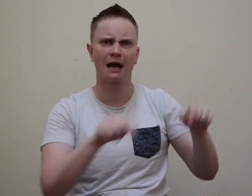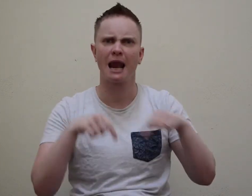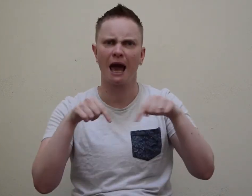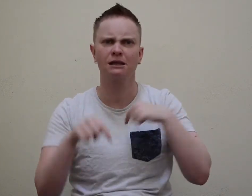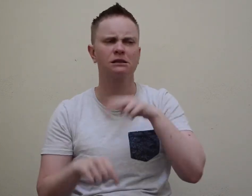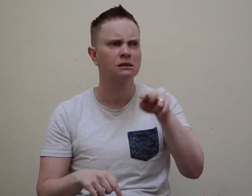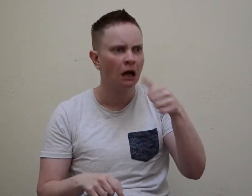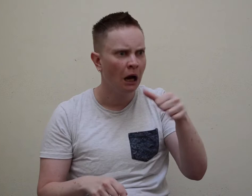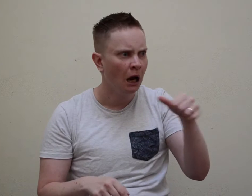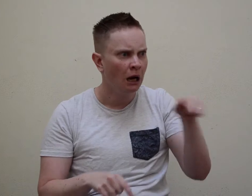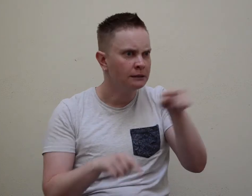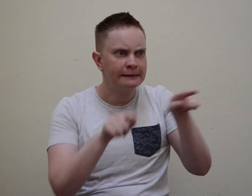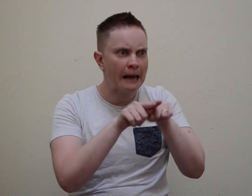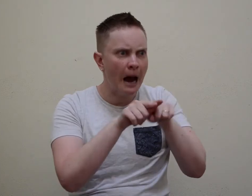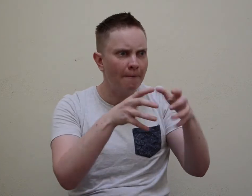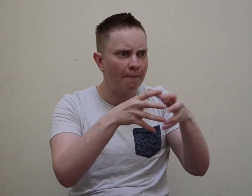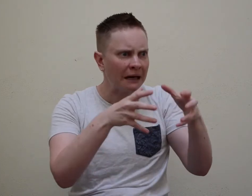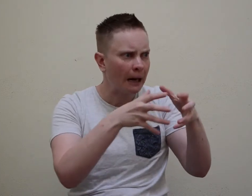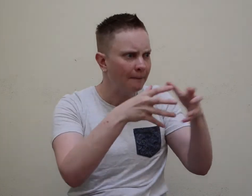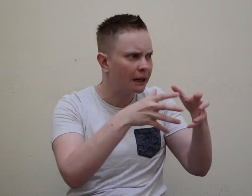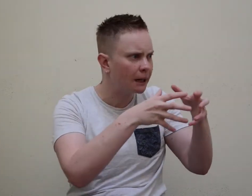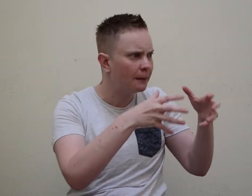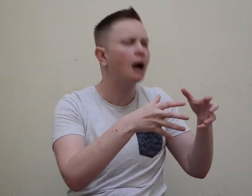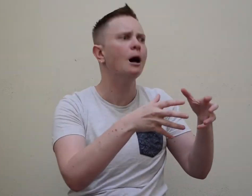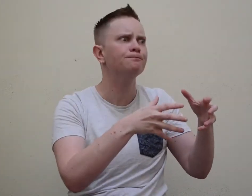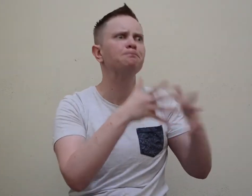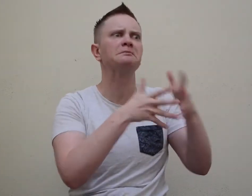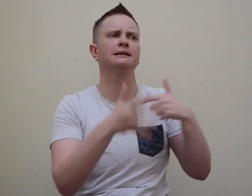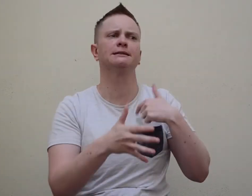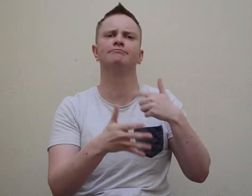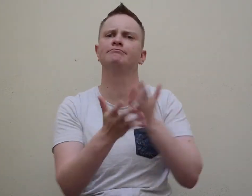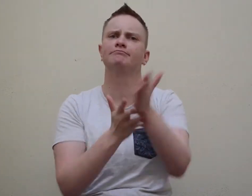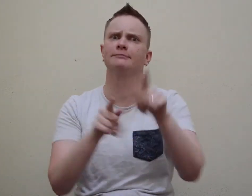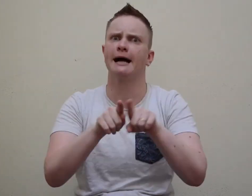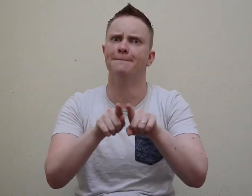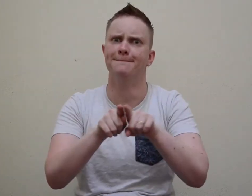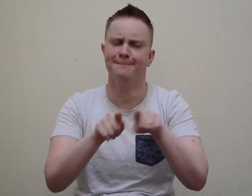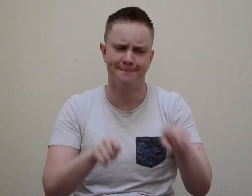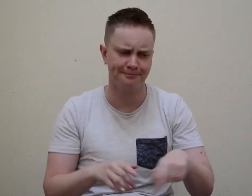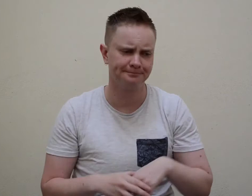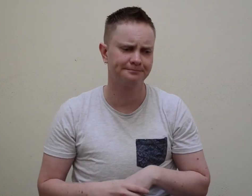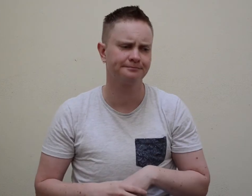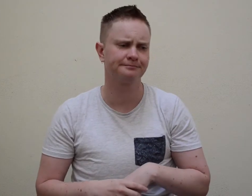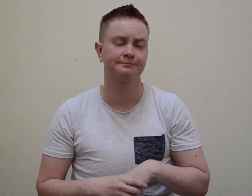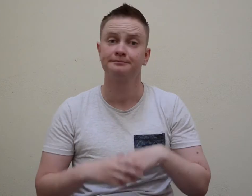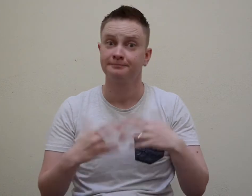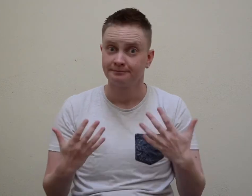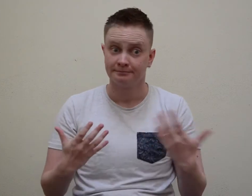at other boys and men and seeing their legs and seeing how they were shaped. I realized I was having a similar experience.